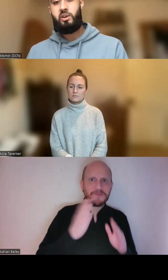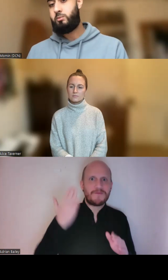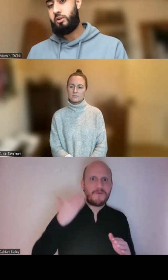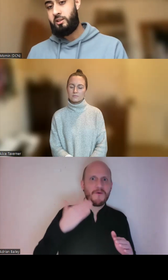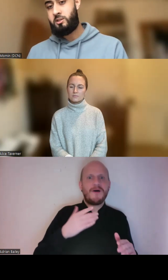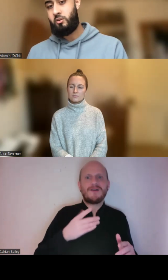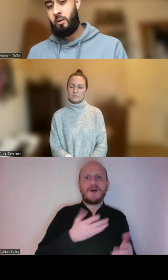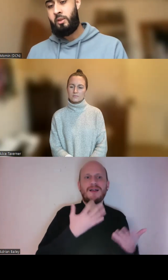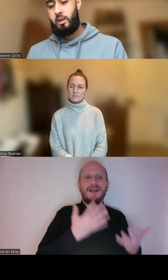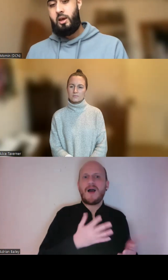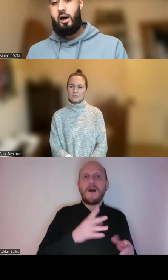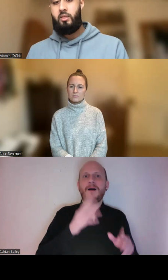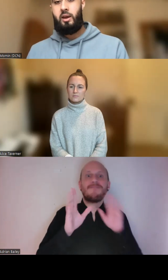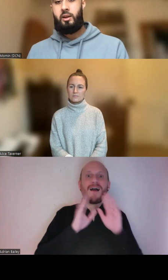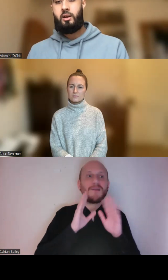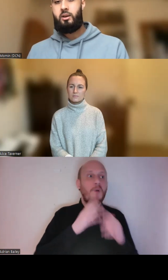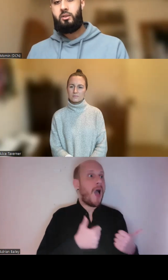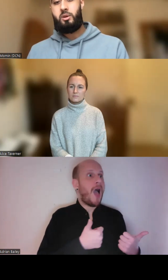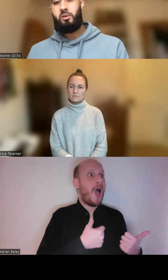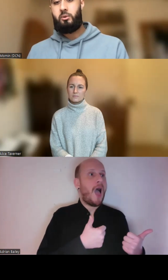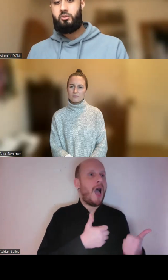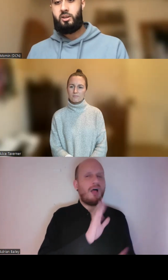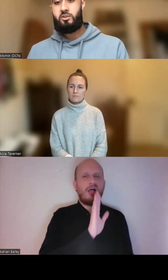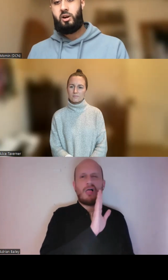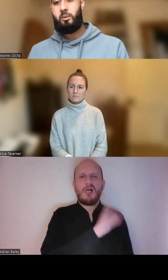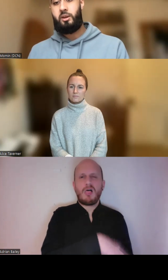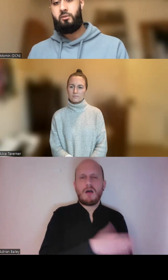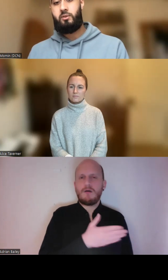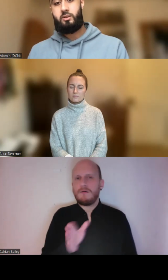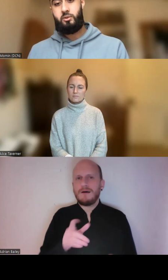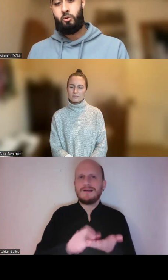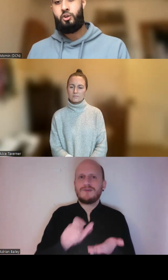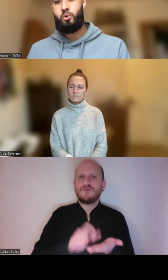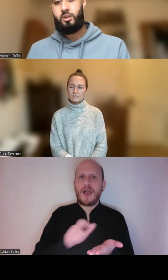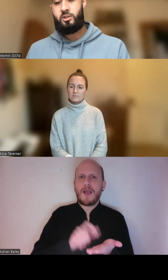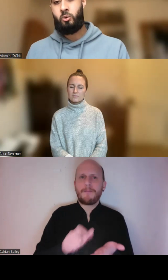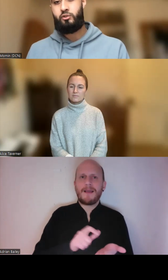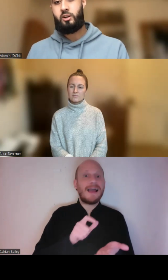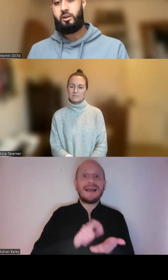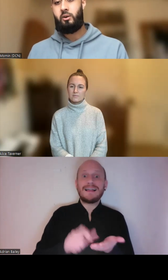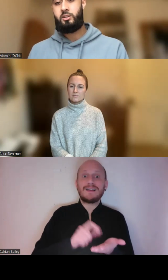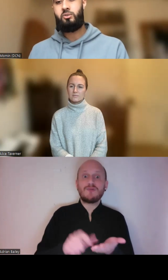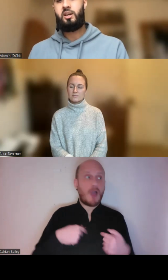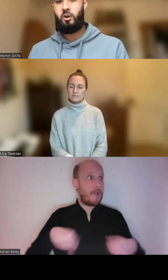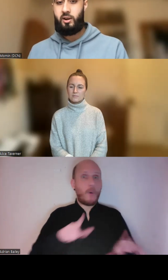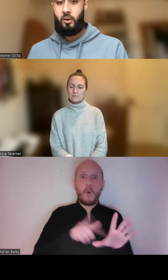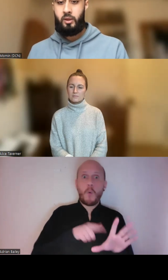from Facebook to Instagram and then the people that were using Instagram or the youth has slowly trickled down to TikTok now.